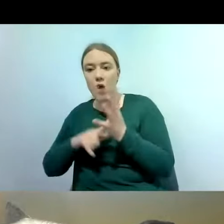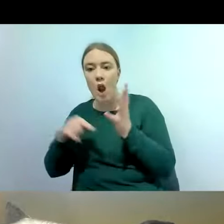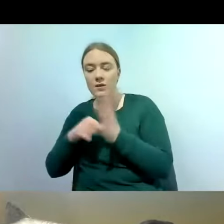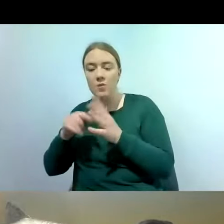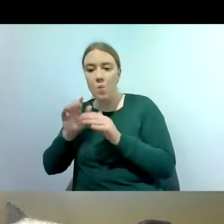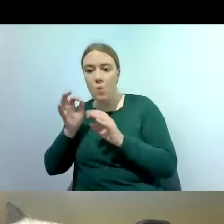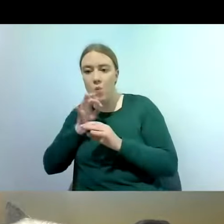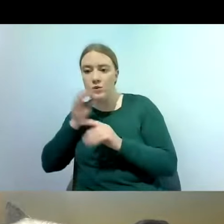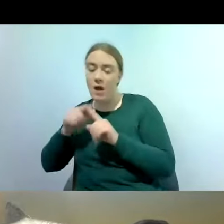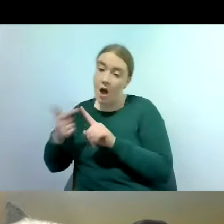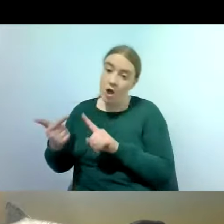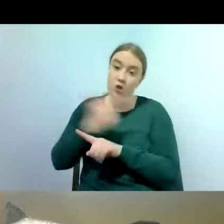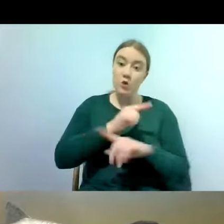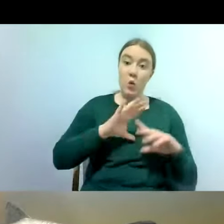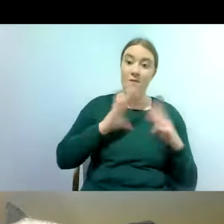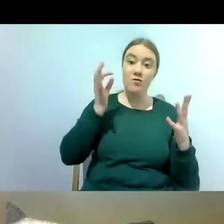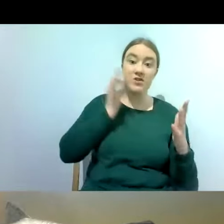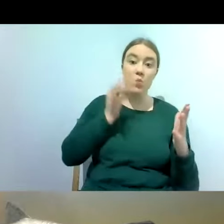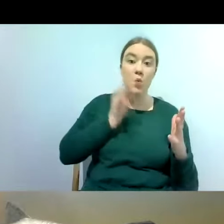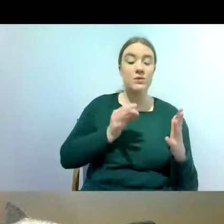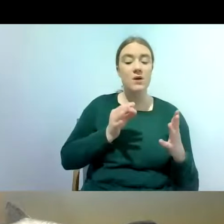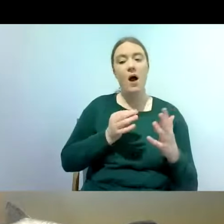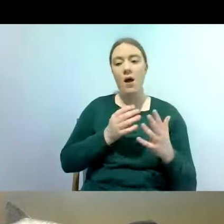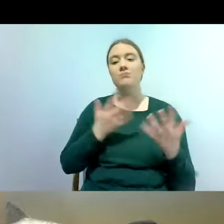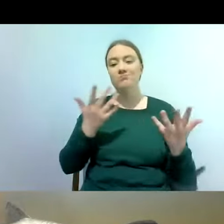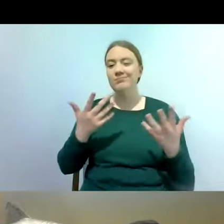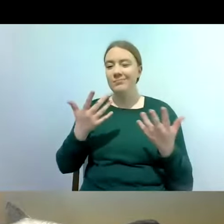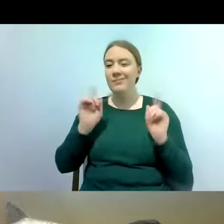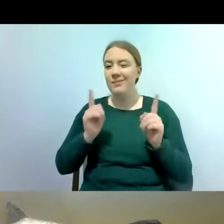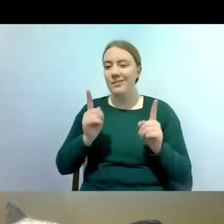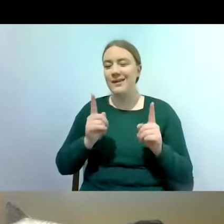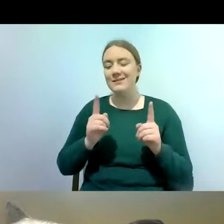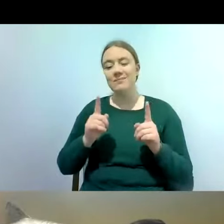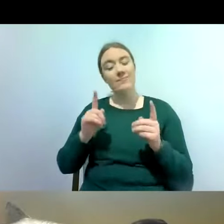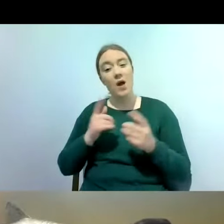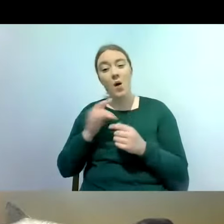probably the most well-known examples of diadromous fish are the salmon but there